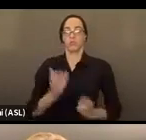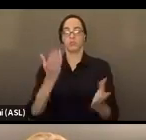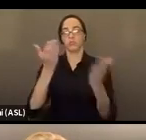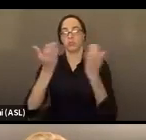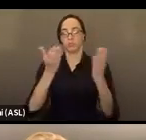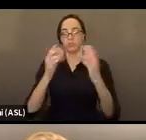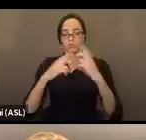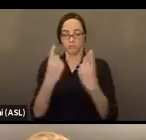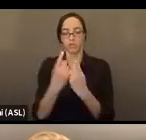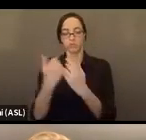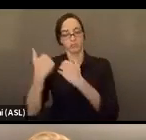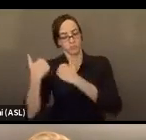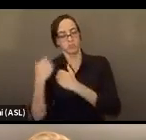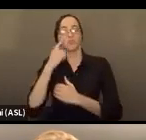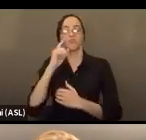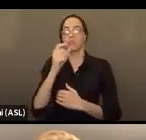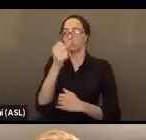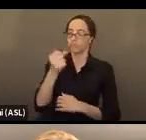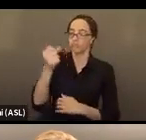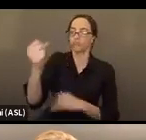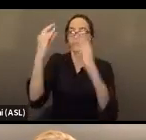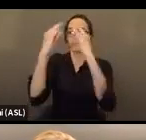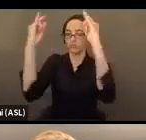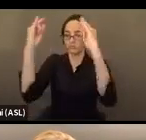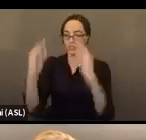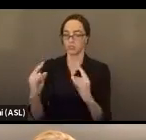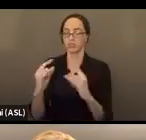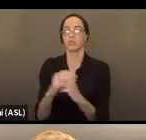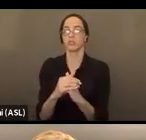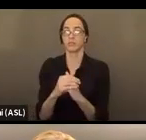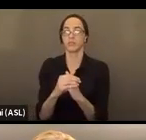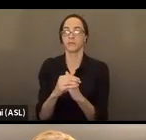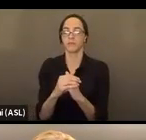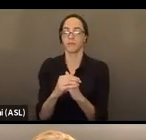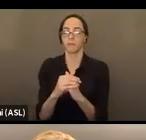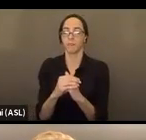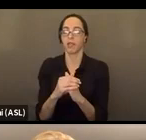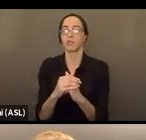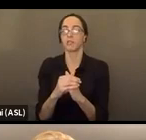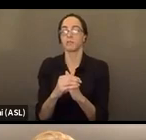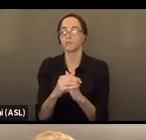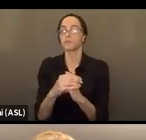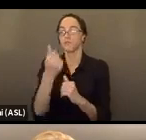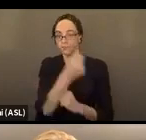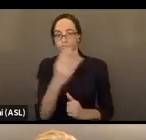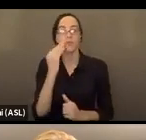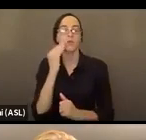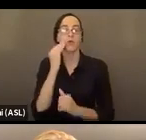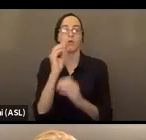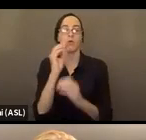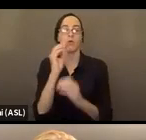disaster homeless come to shelters and we try to strategize with them permanent options for